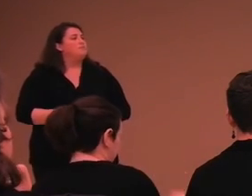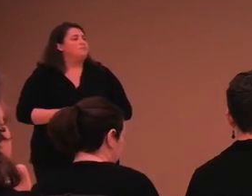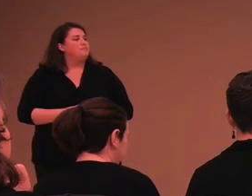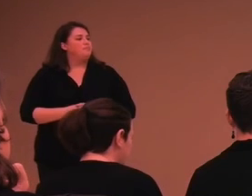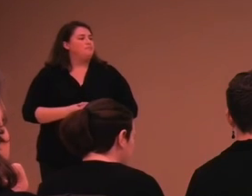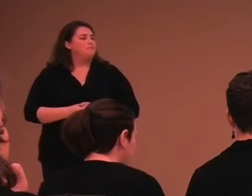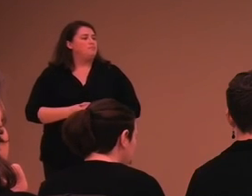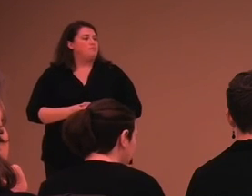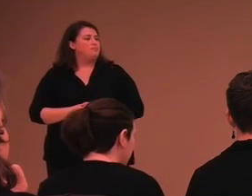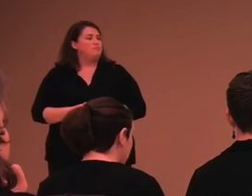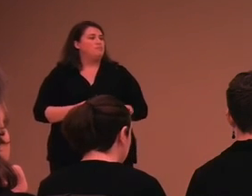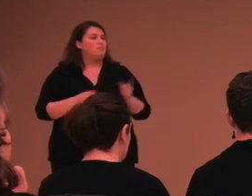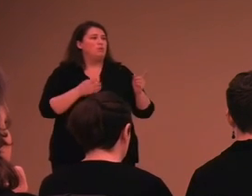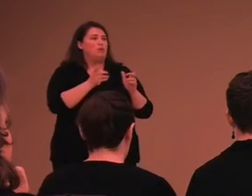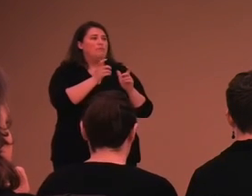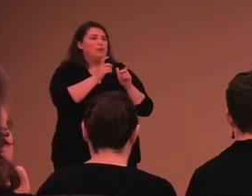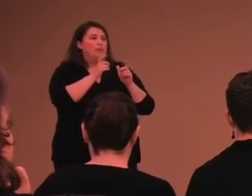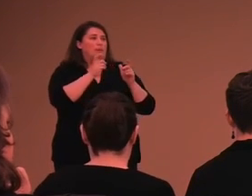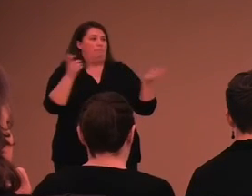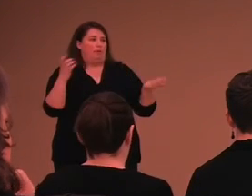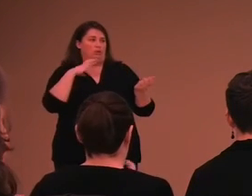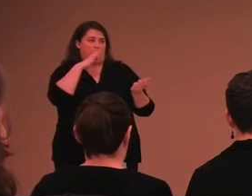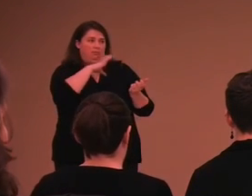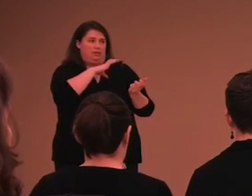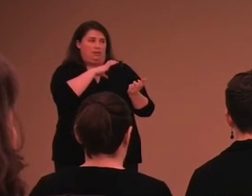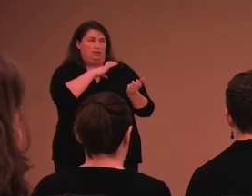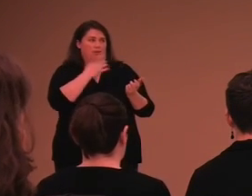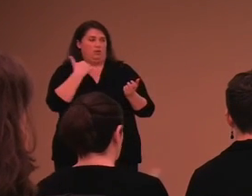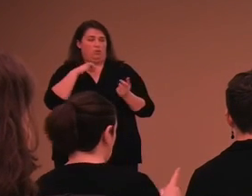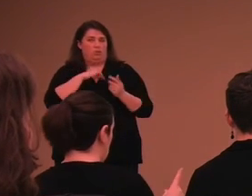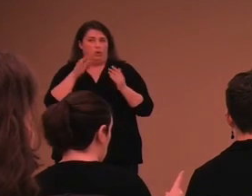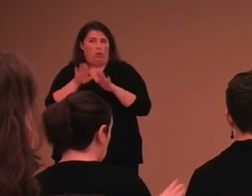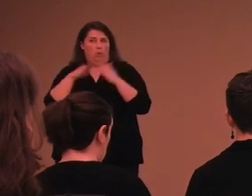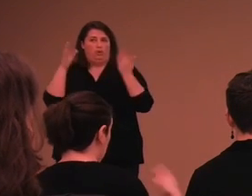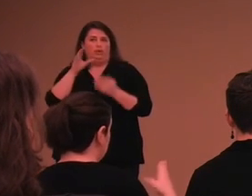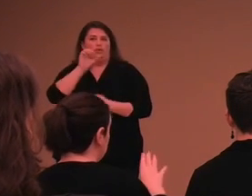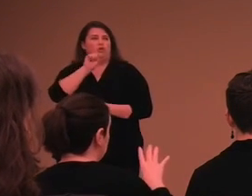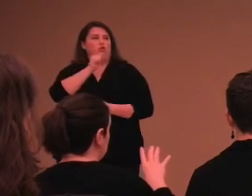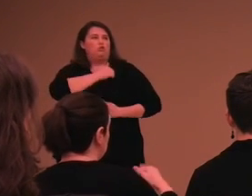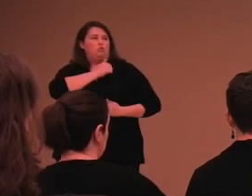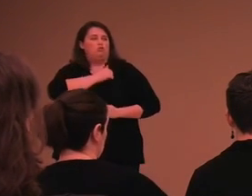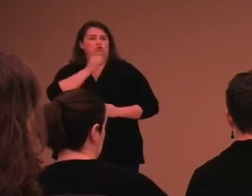You guys have a much bigger committee we're opening soldiers memorial in November we have a smaller comedian